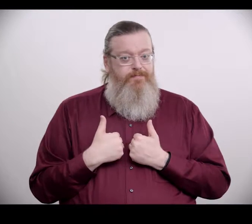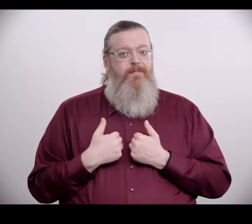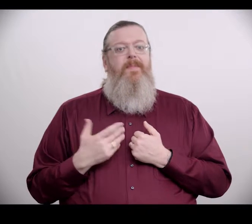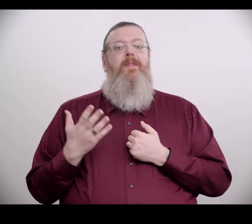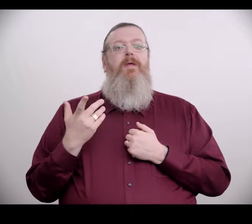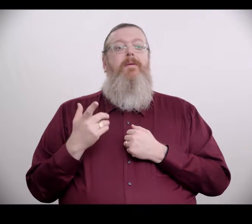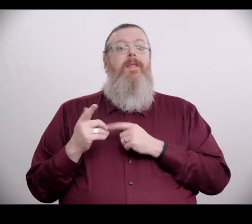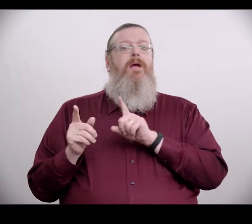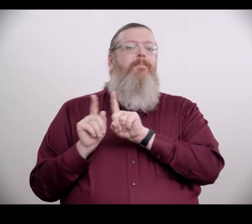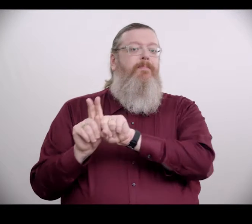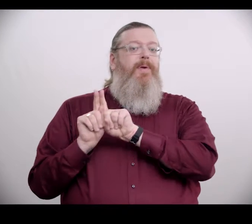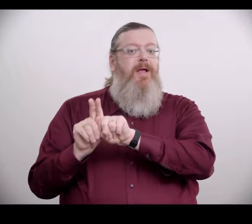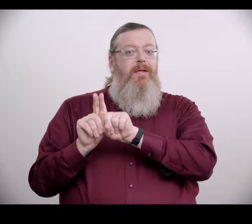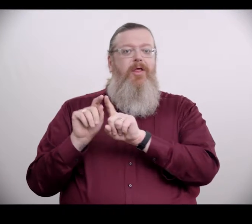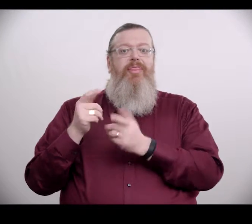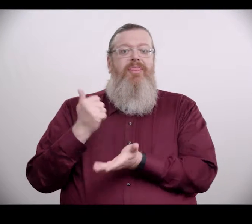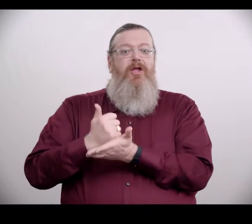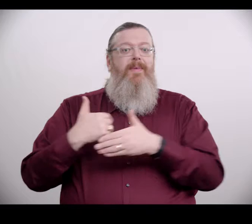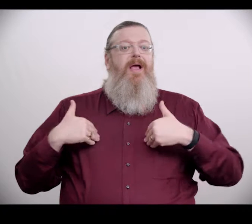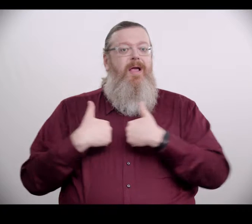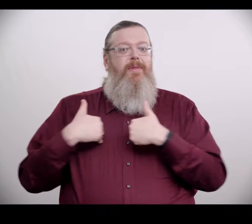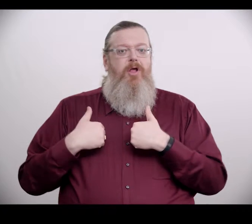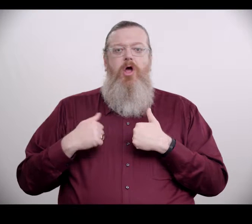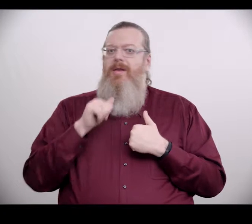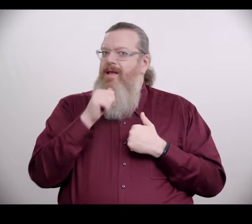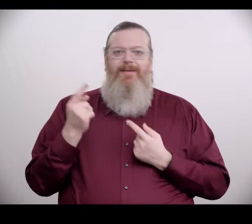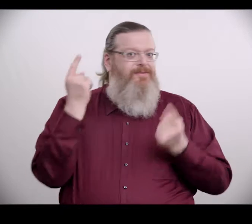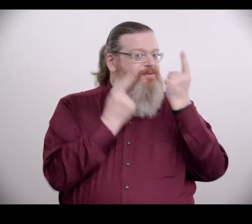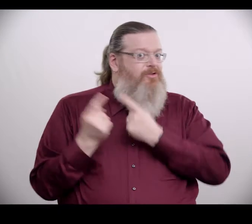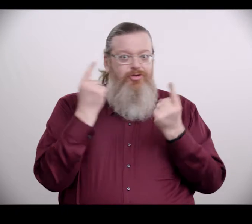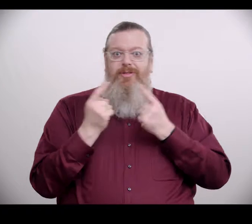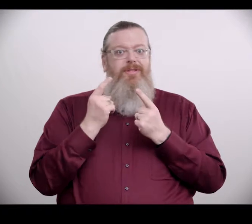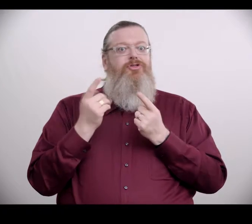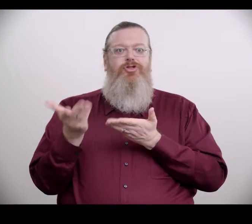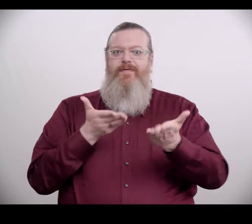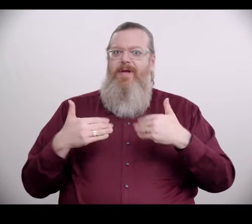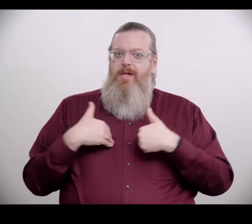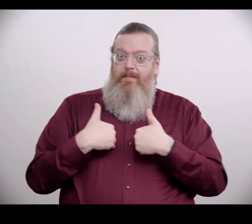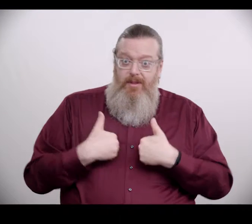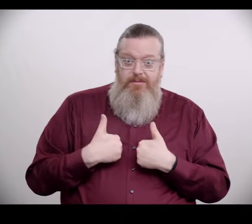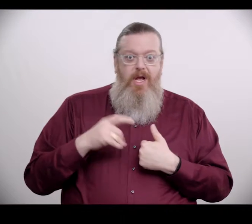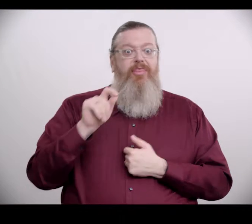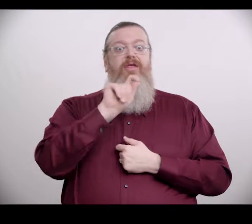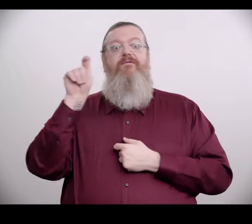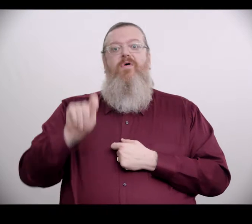Companion and therapy animals are not considered service animals and are therefore not protected